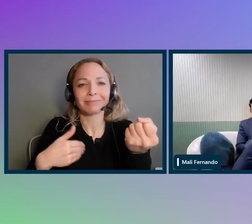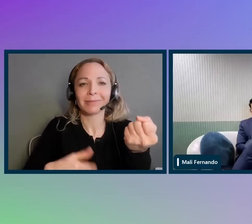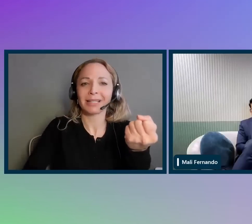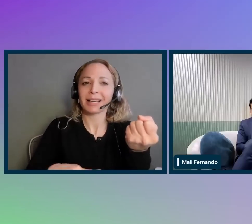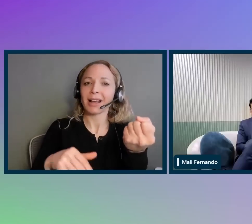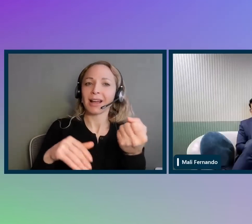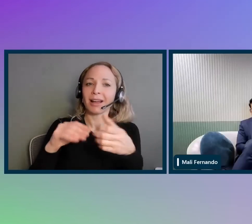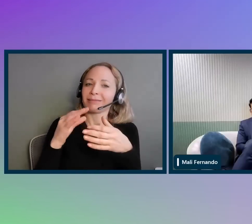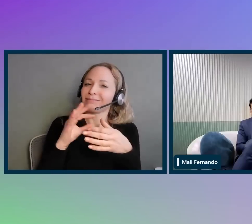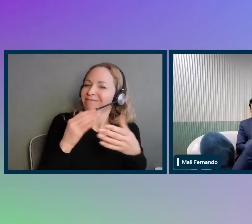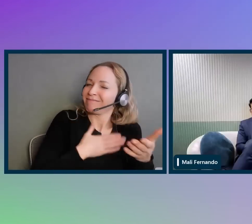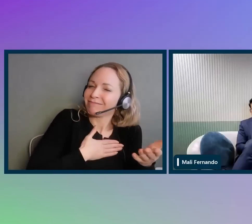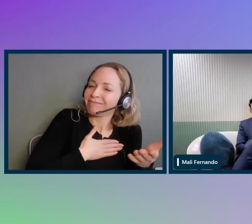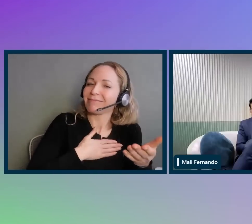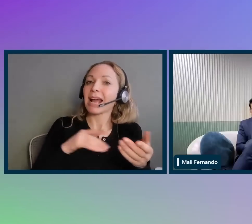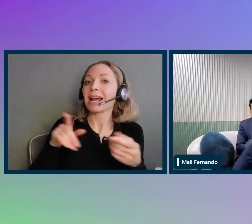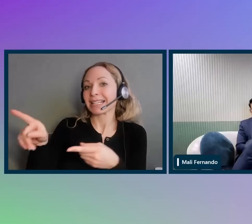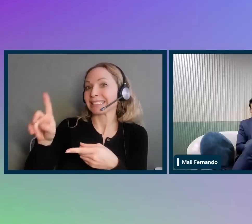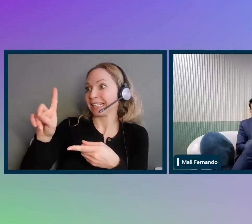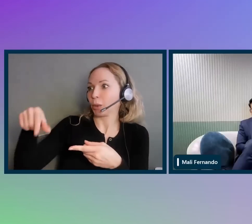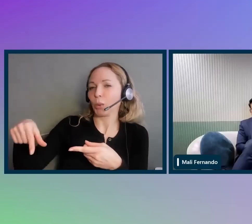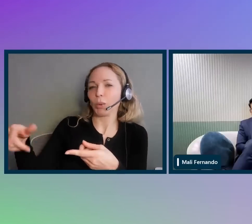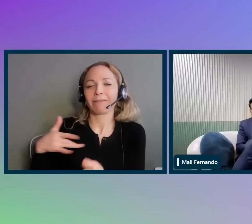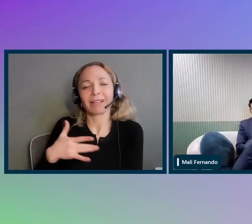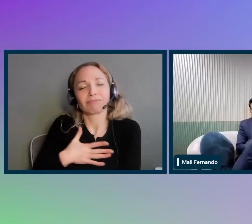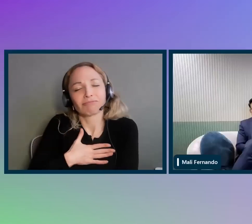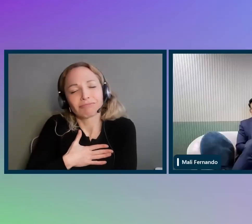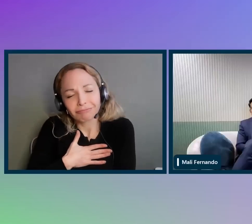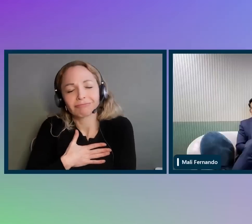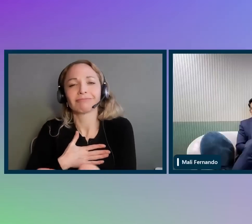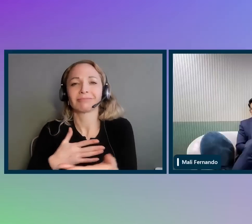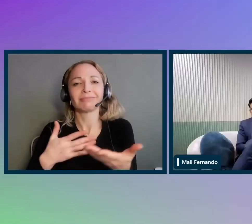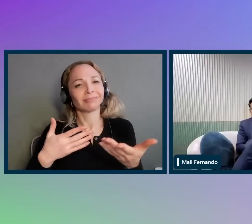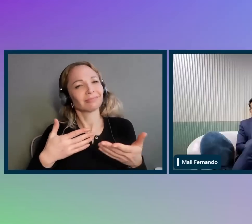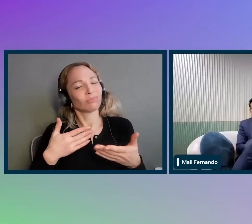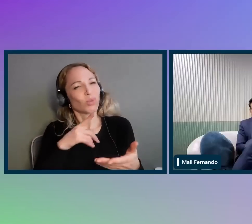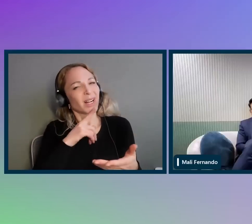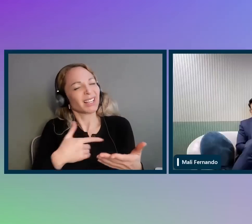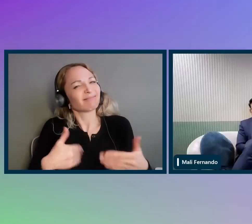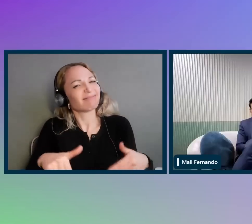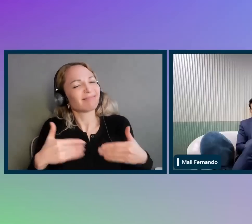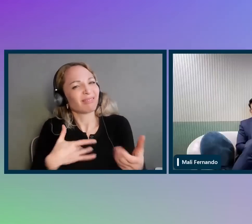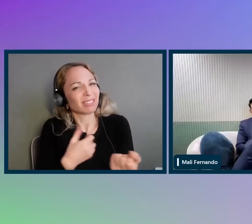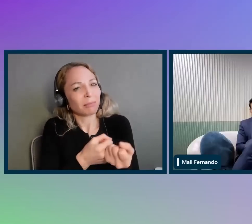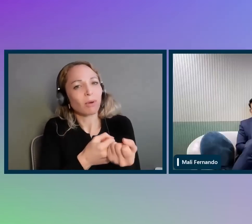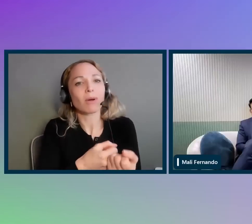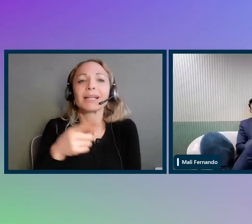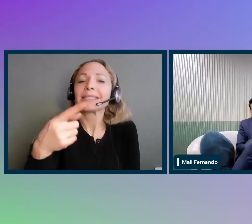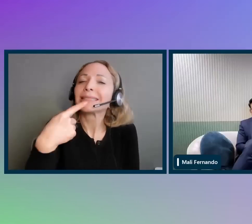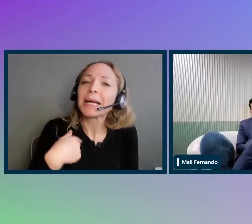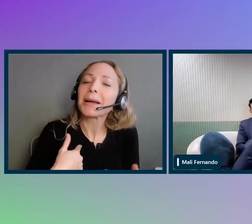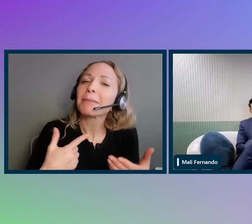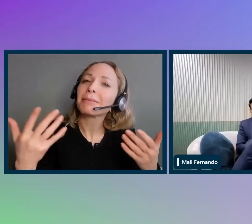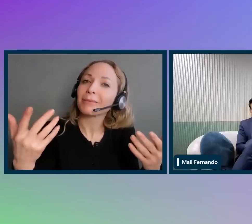to do community building in your program and for accessibility, because I think it'll make a big difference.